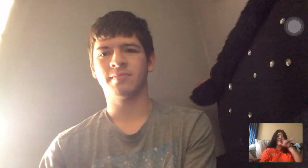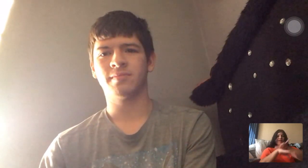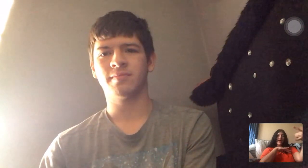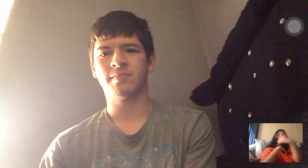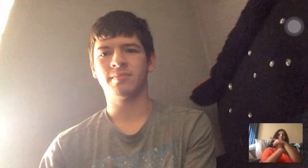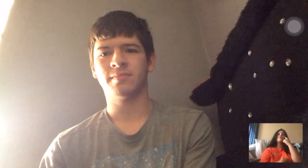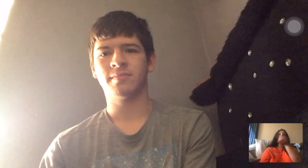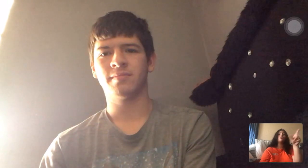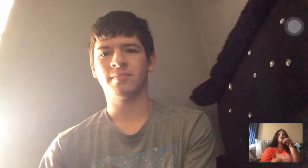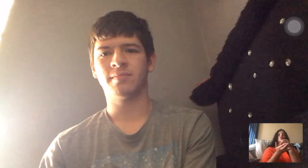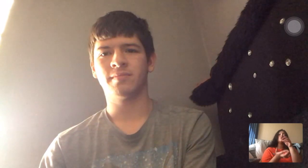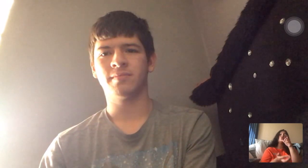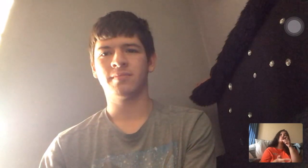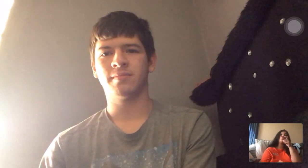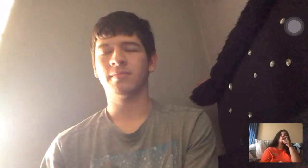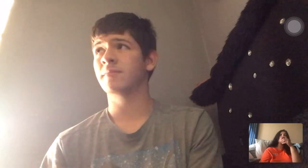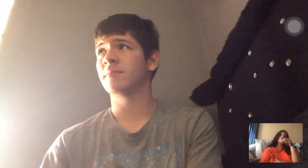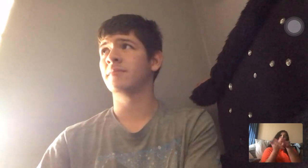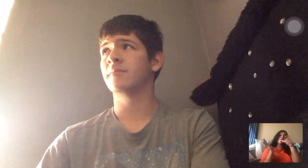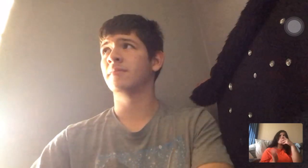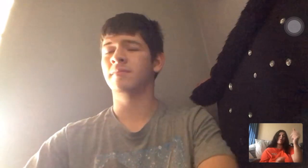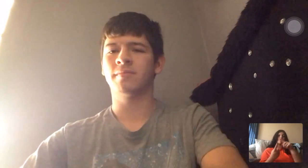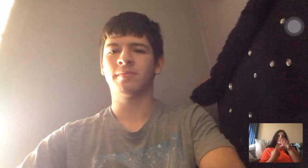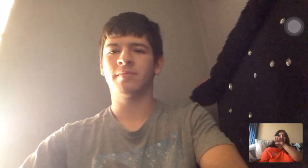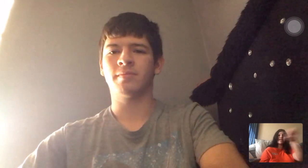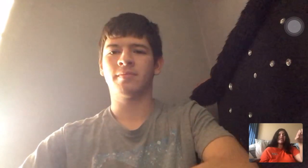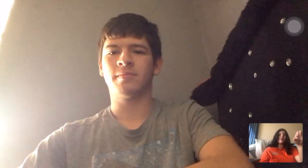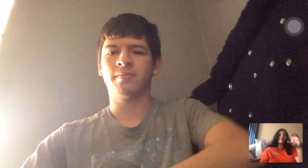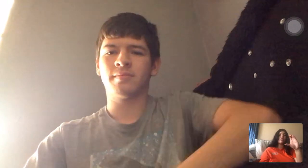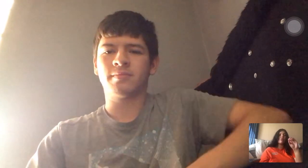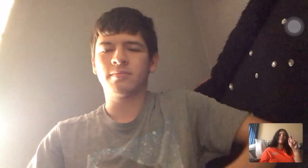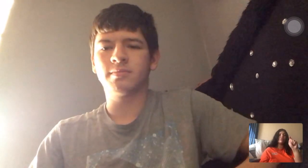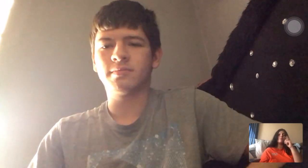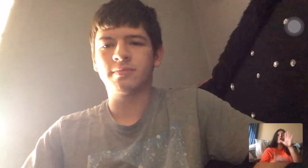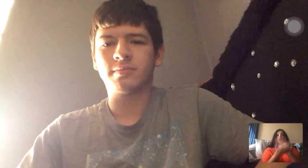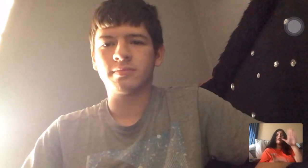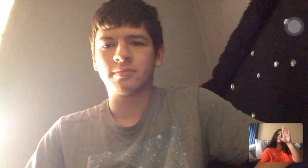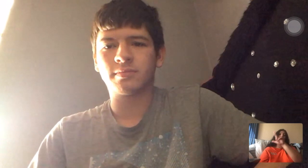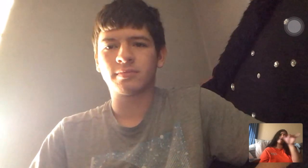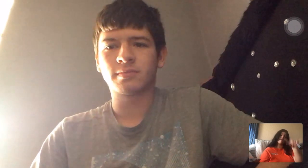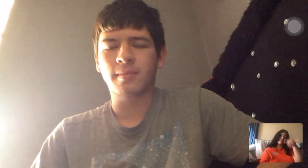for the flights mostly for students who are going to the east coast for college.